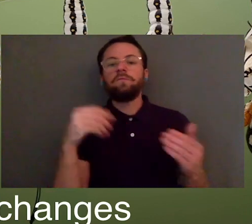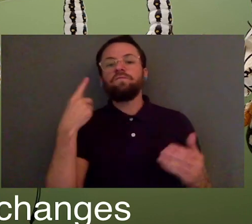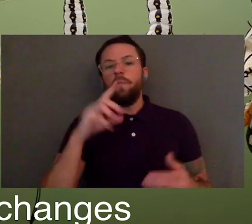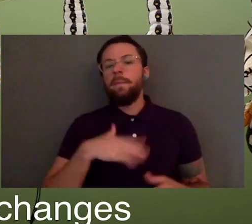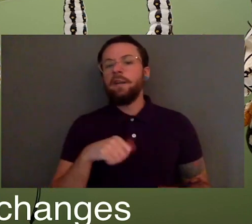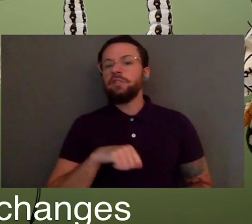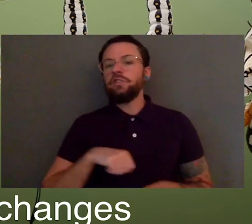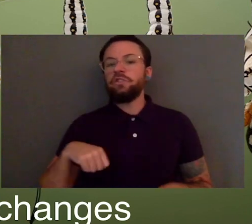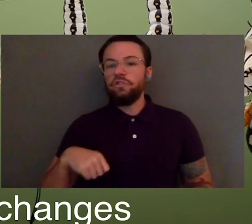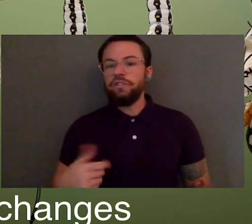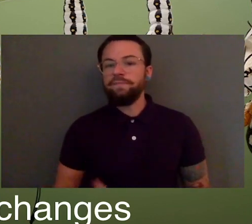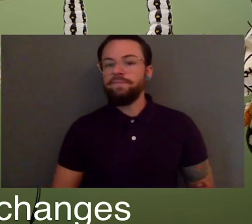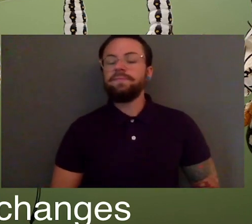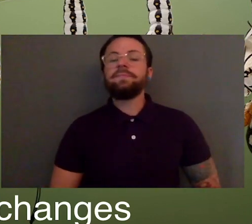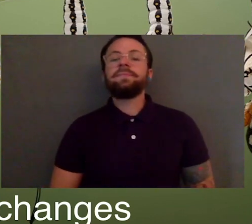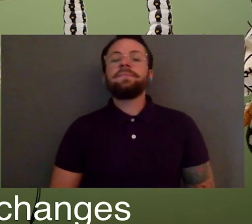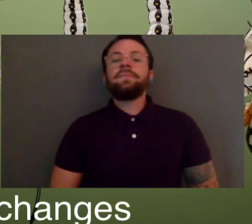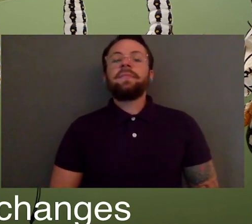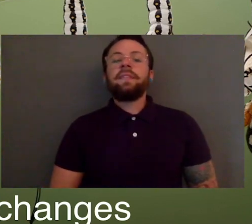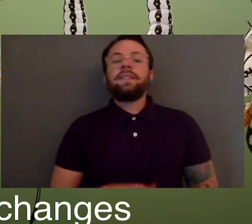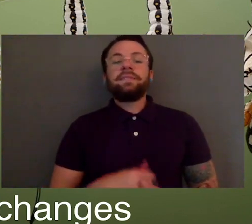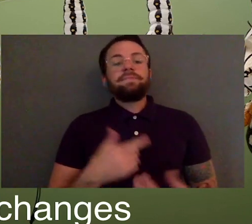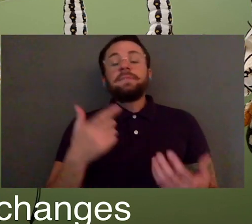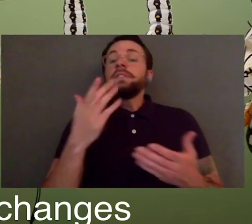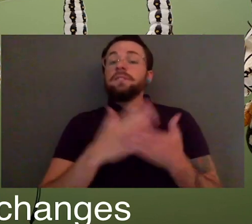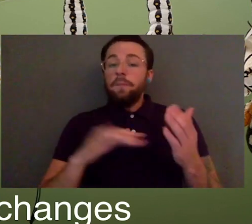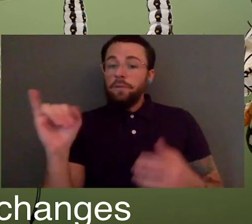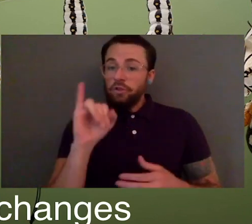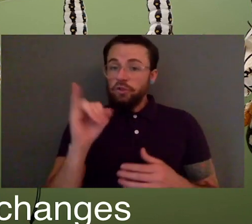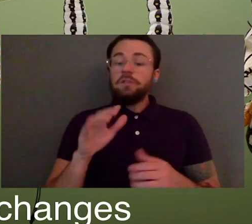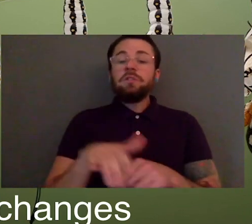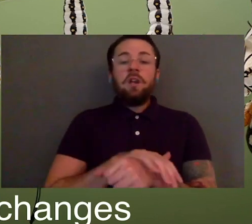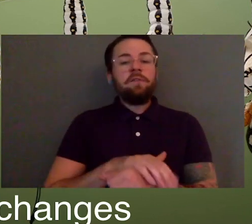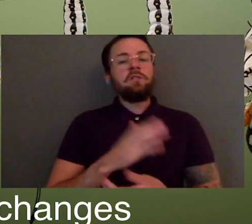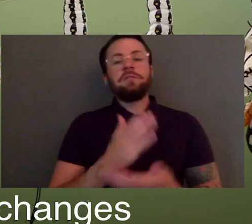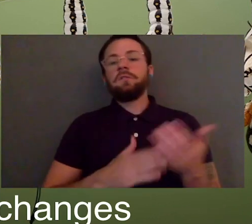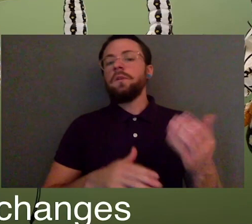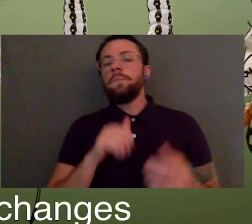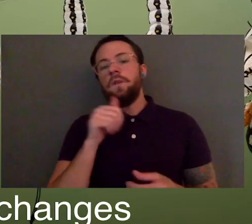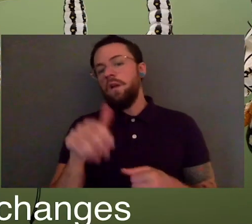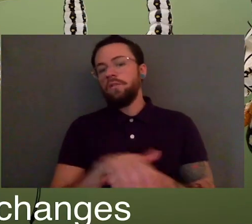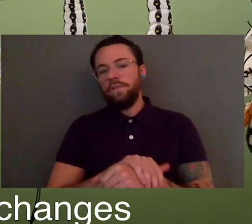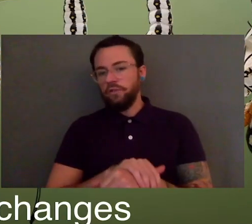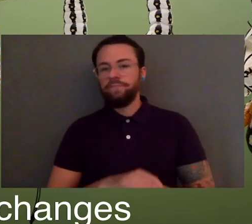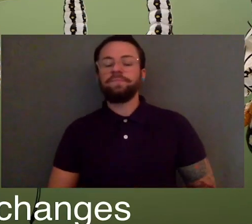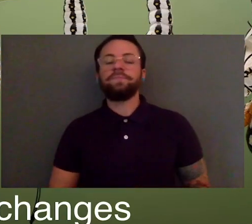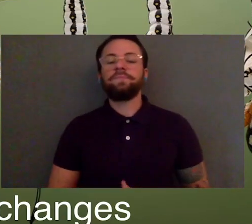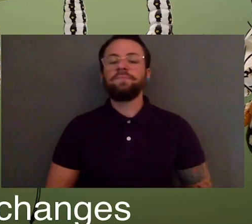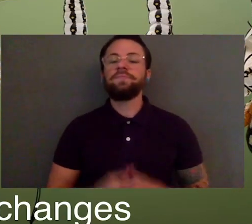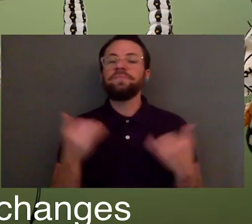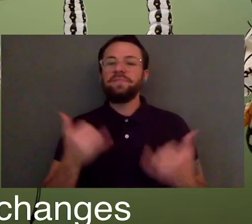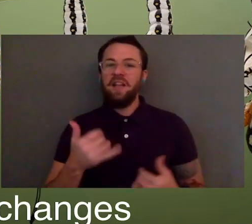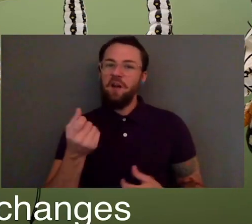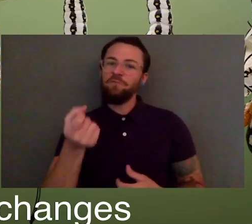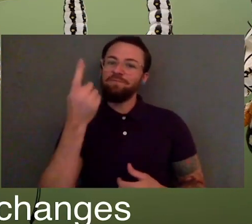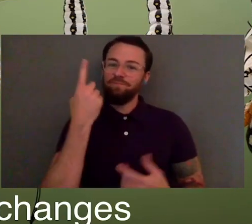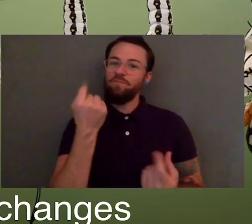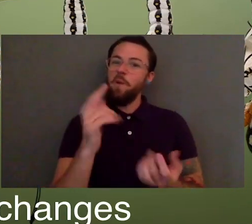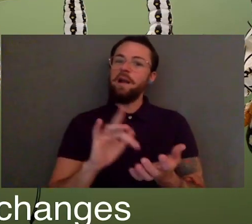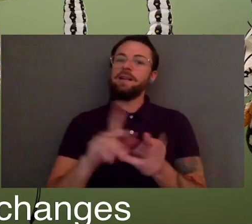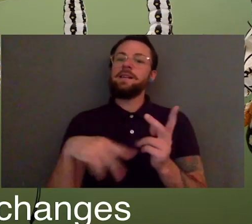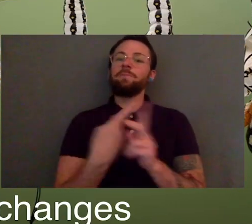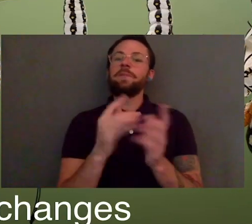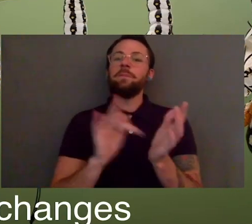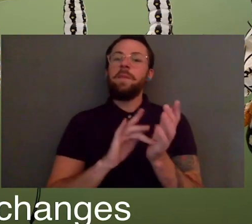I was able to take out a loan for my surgery and pay the rest myself.